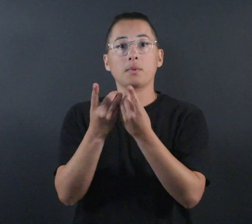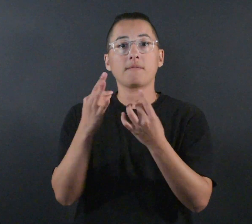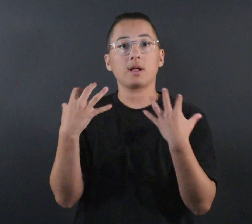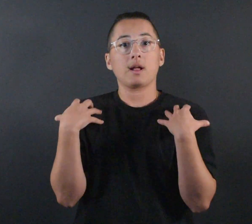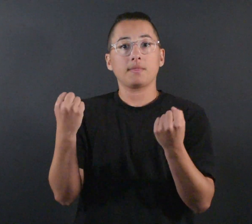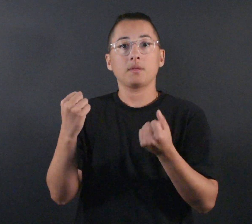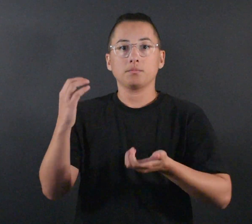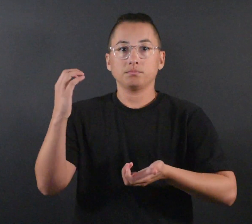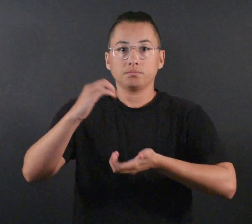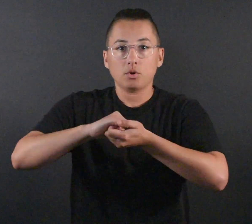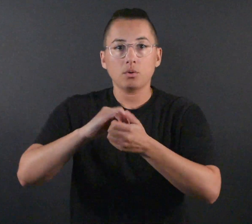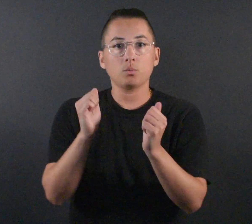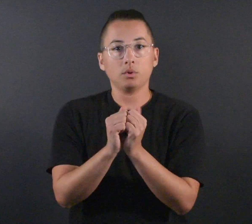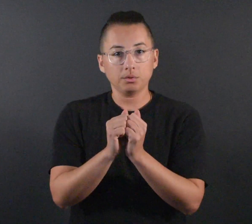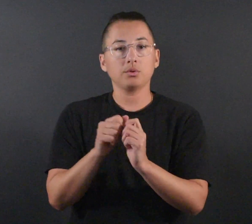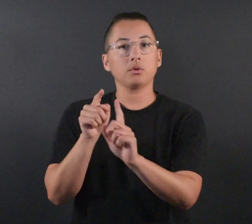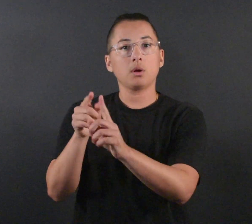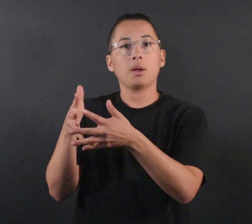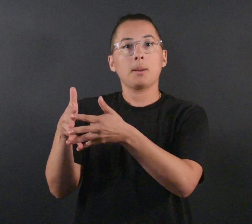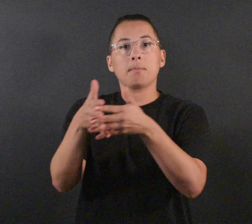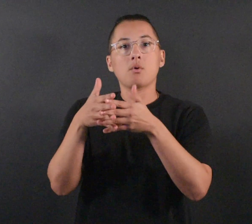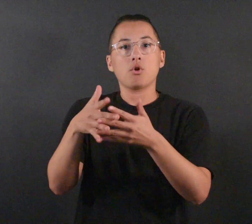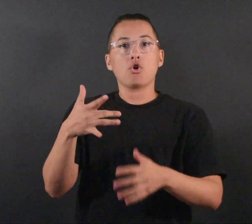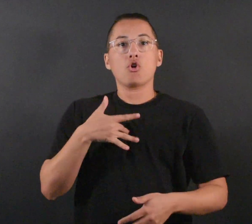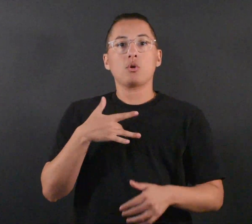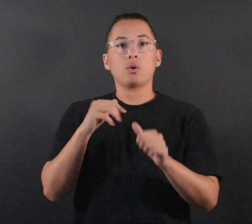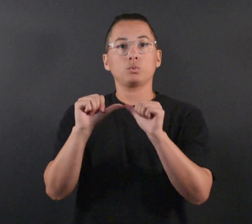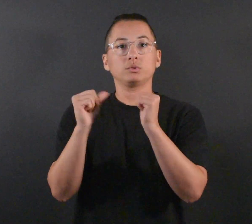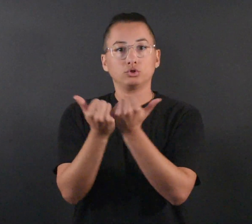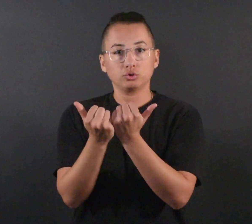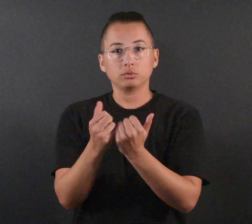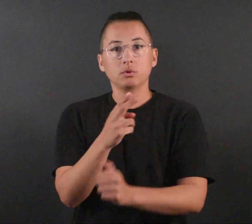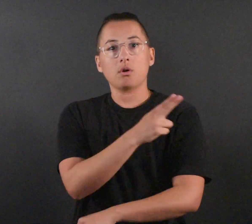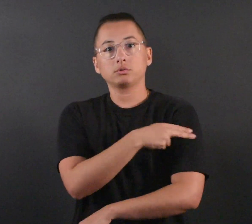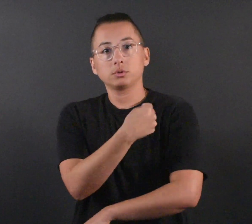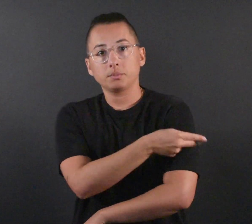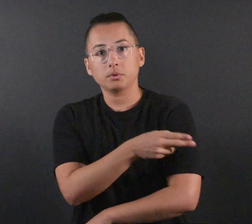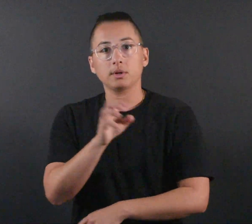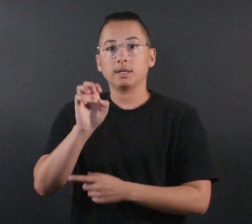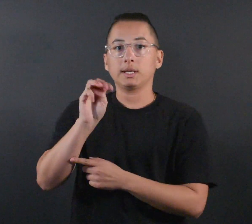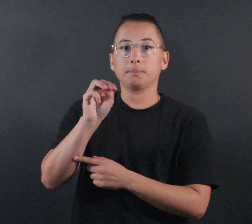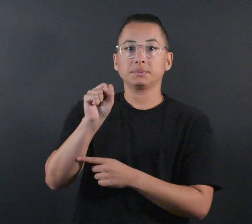The Minnesota Department of Health partners with the American Heart Association, hospitals,